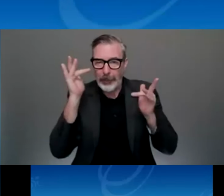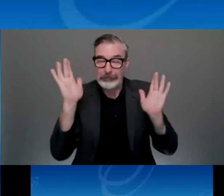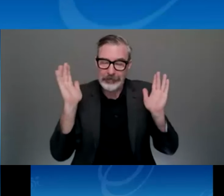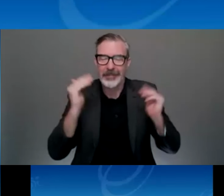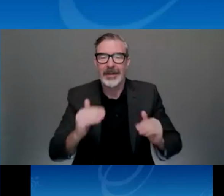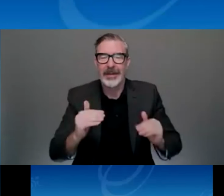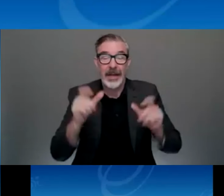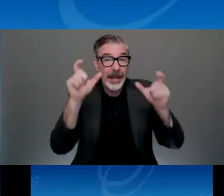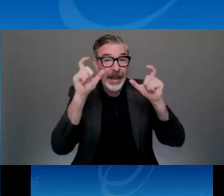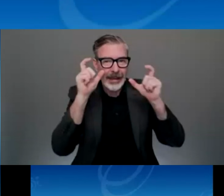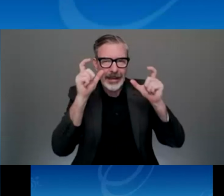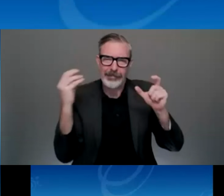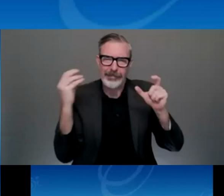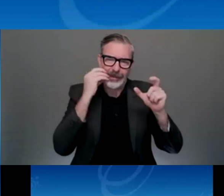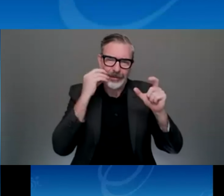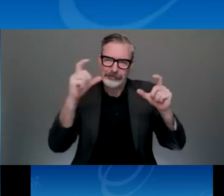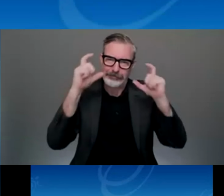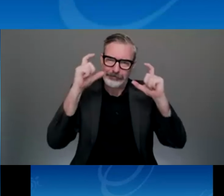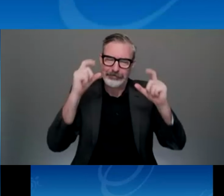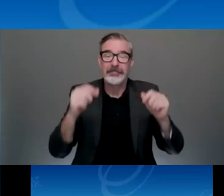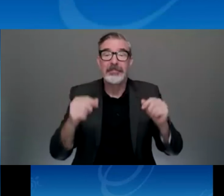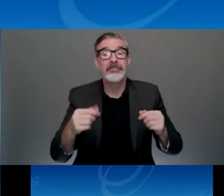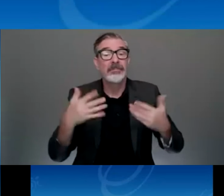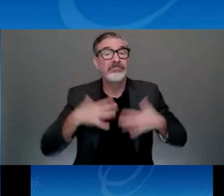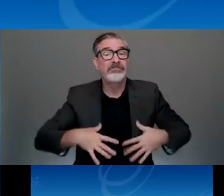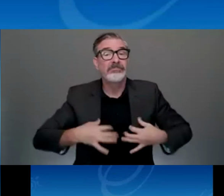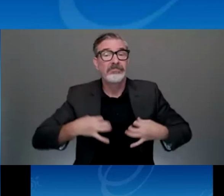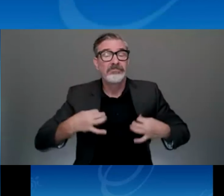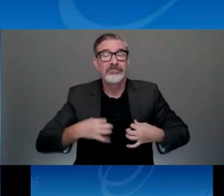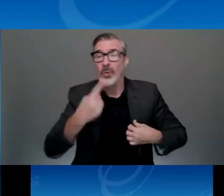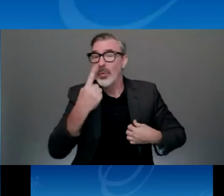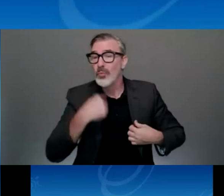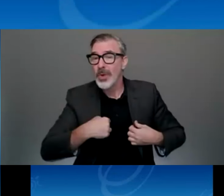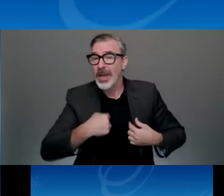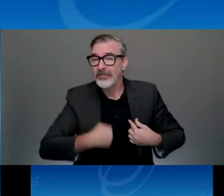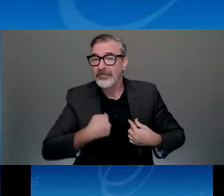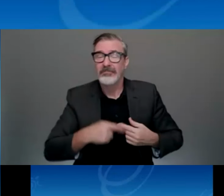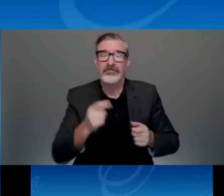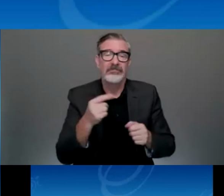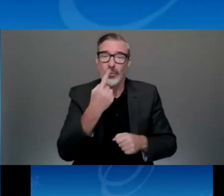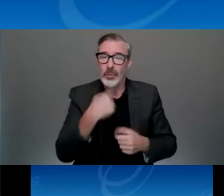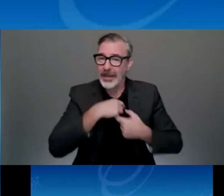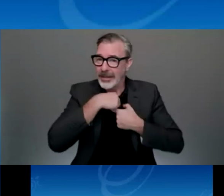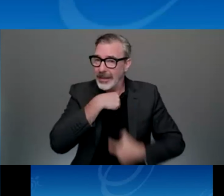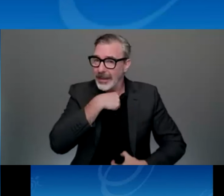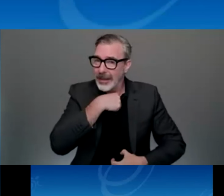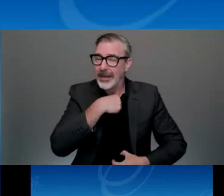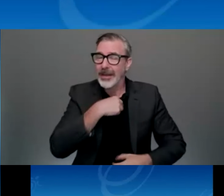I am wearing a dark red shirt with a red tie. And a headset.